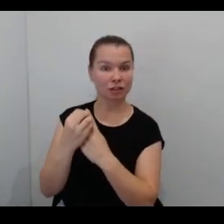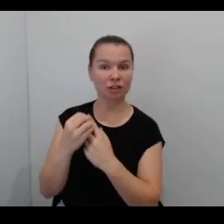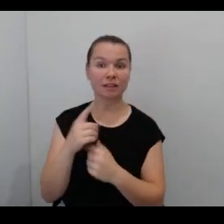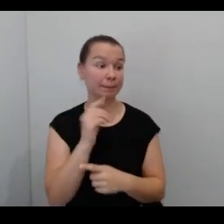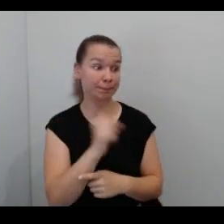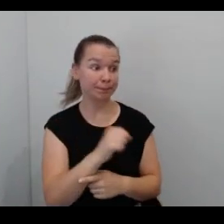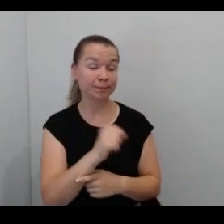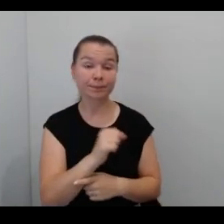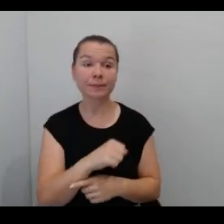Yes.